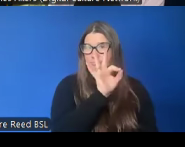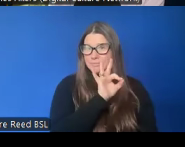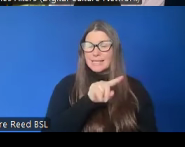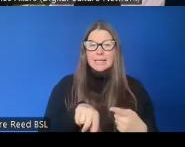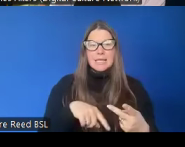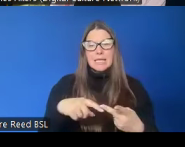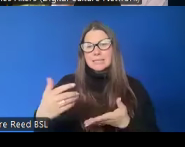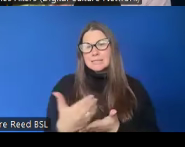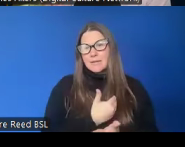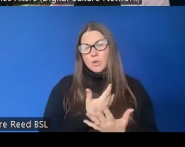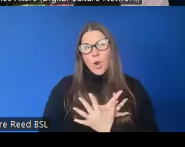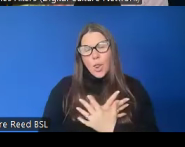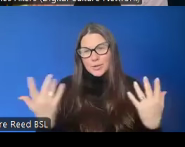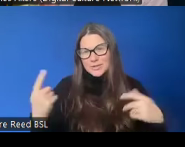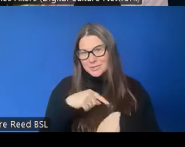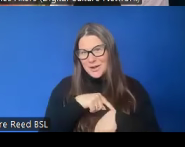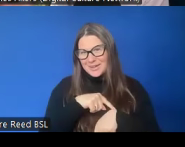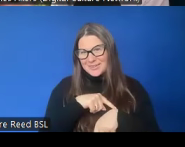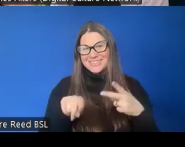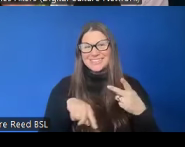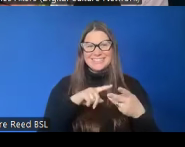and they've been able to open up a new revenue stream as well.